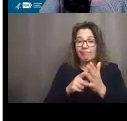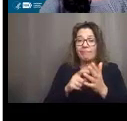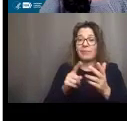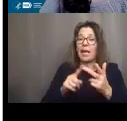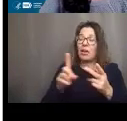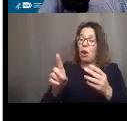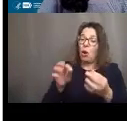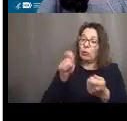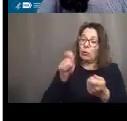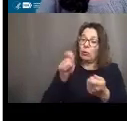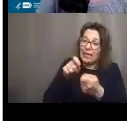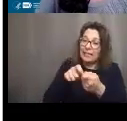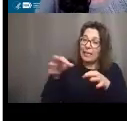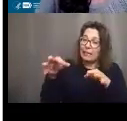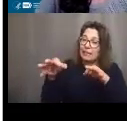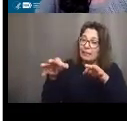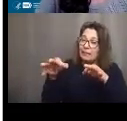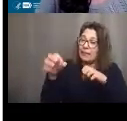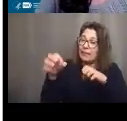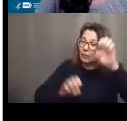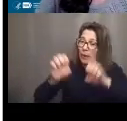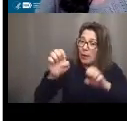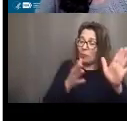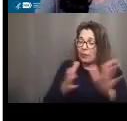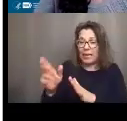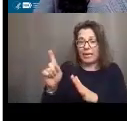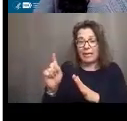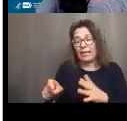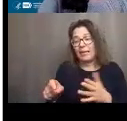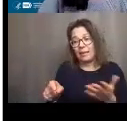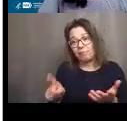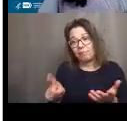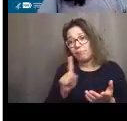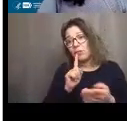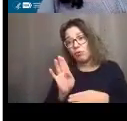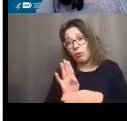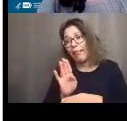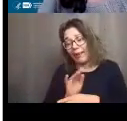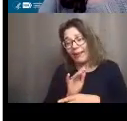so be on the lookout for that if you're interested. There's the NIH Director's Pioneer Award.